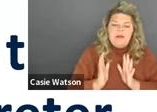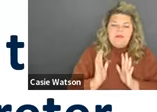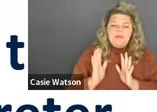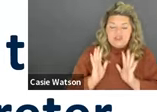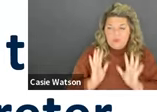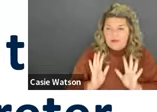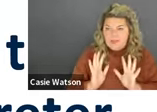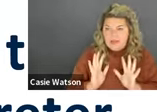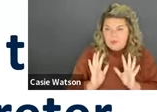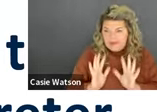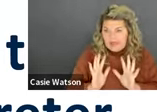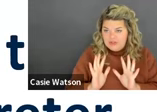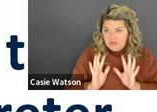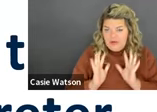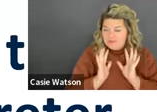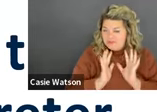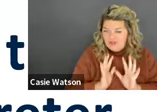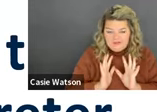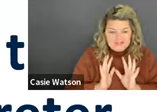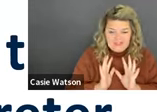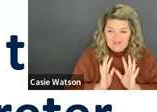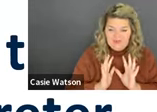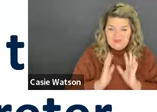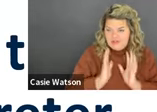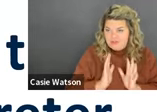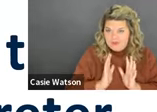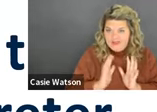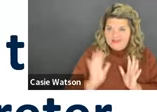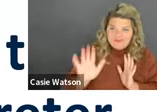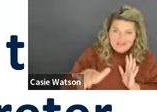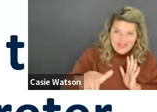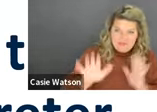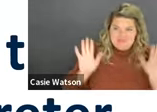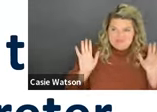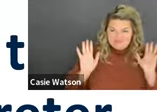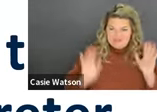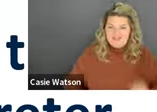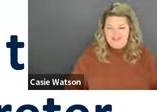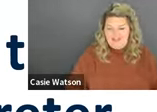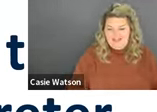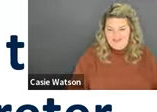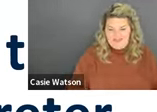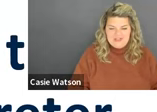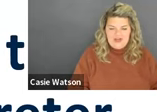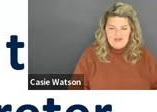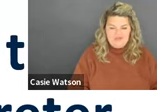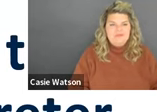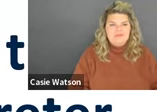And just wait for them to acknowledge you. I'm sure they've seen you, you just have to wait. Tap gently and you're good to go.